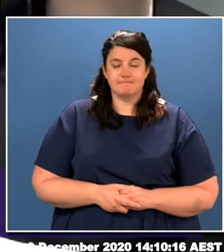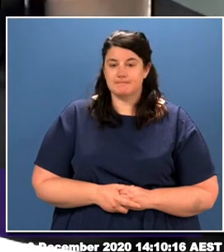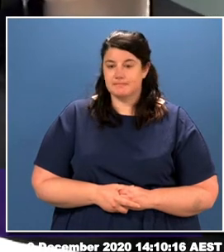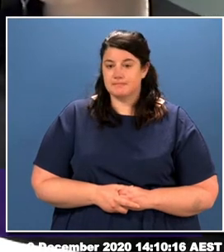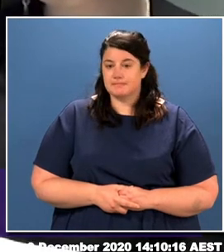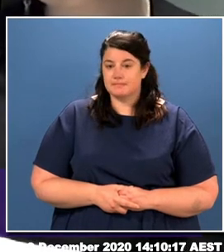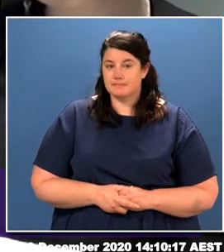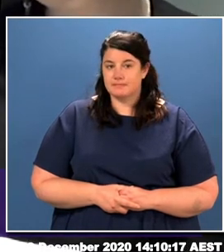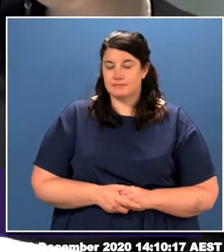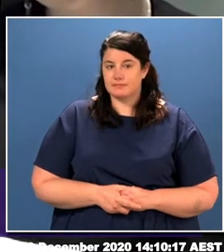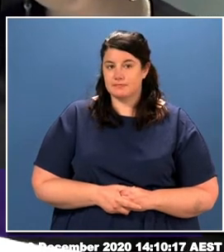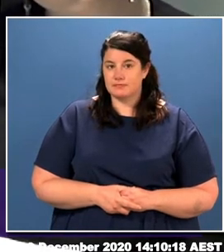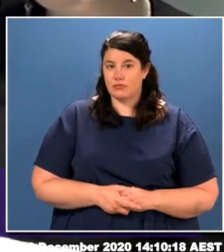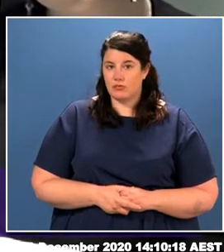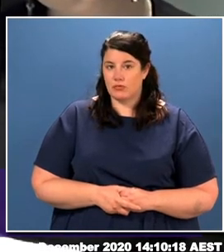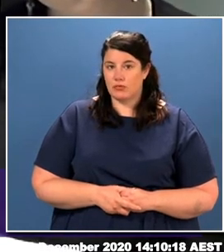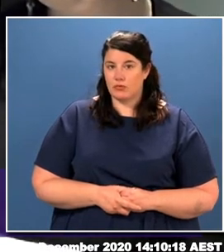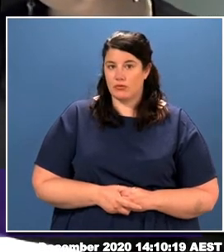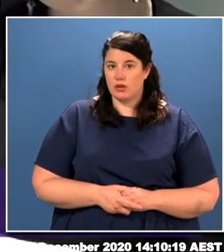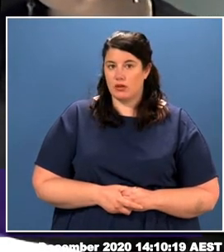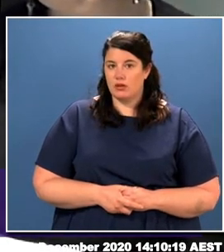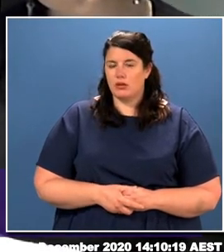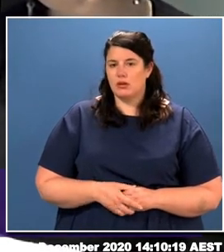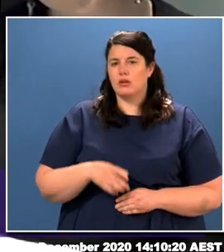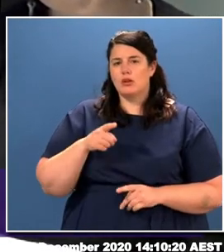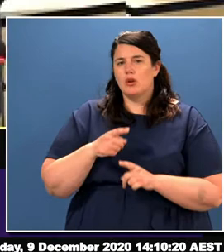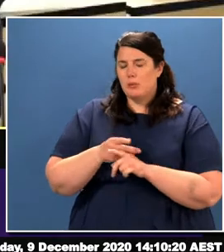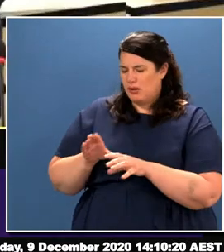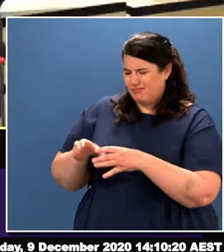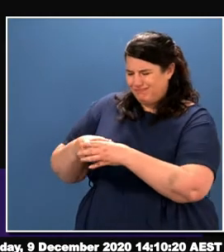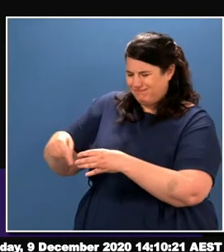And just on that I guess, in regards to that ongoing minority stress in relation